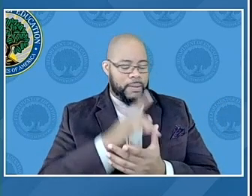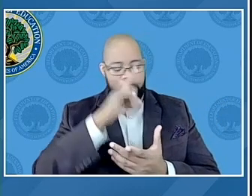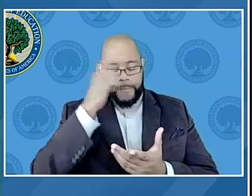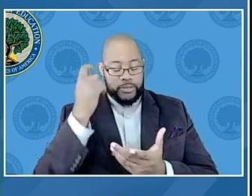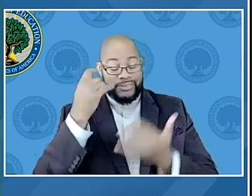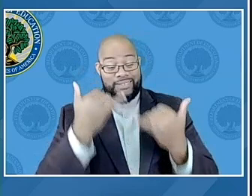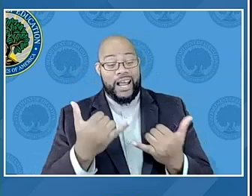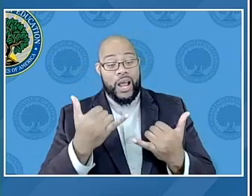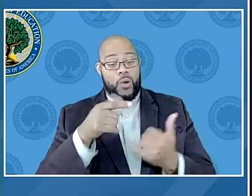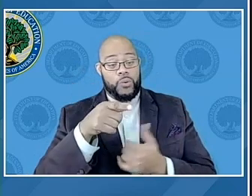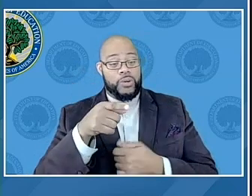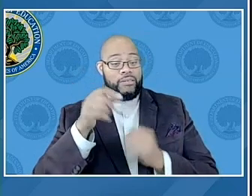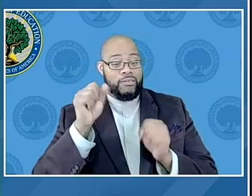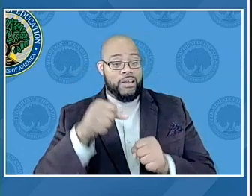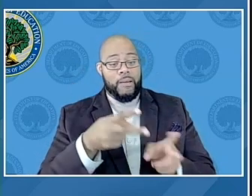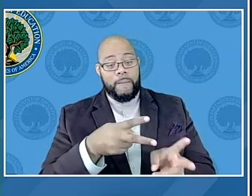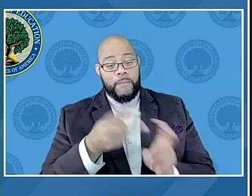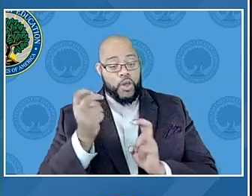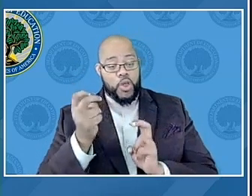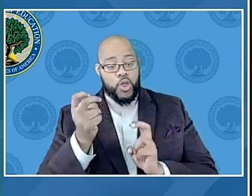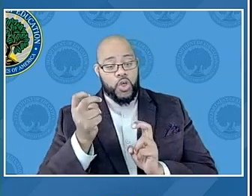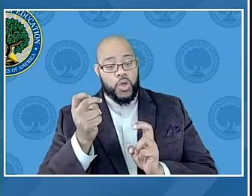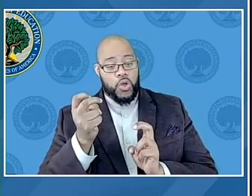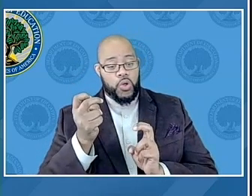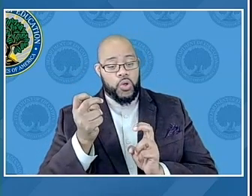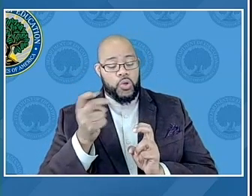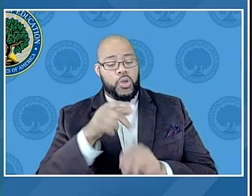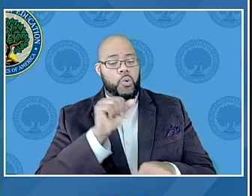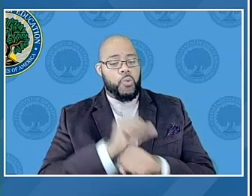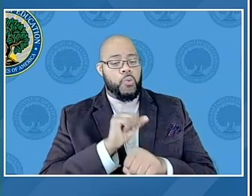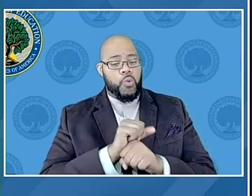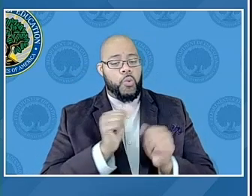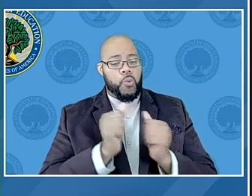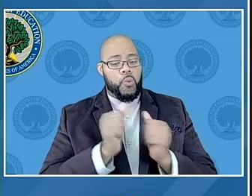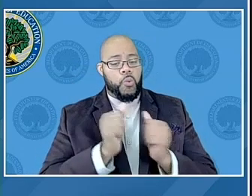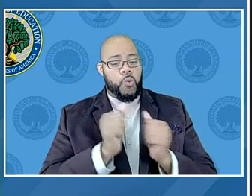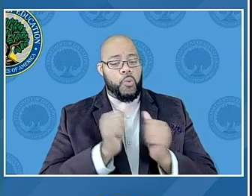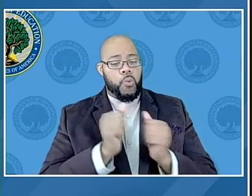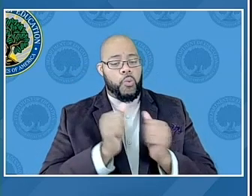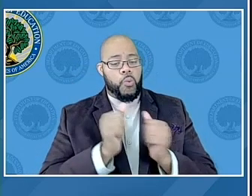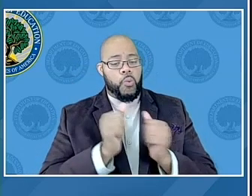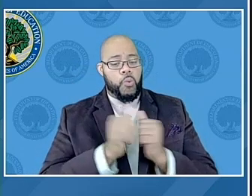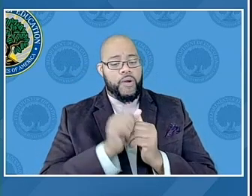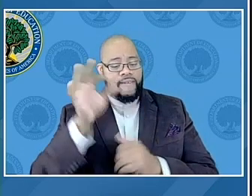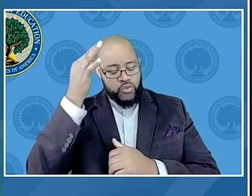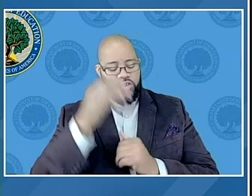can pull- or they work with the Federal administrators, they can identify your